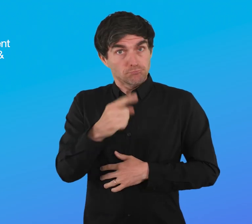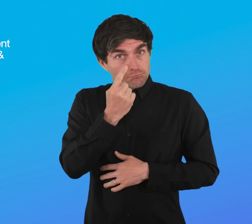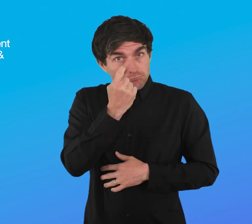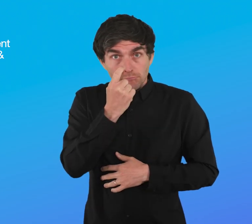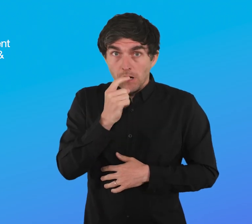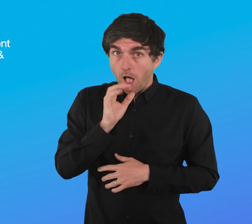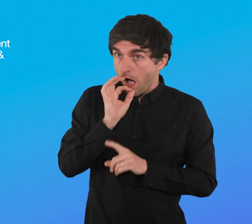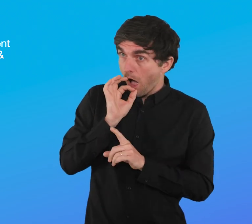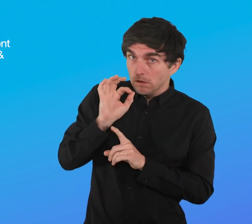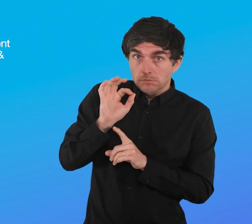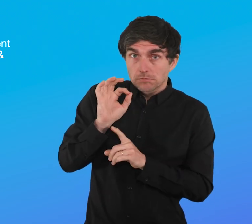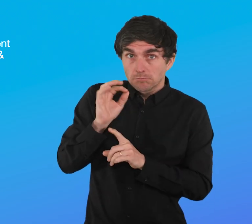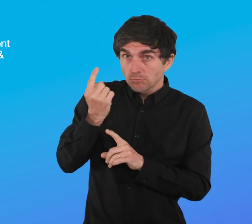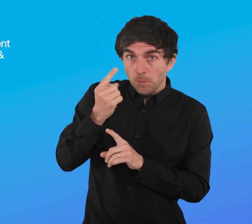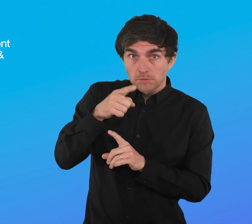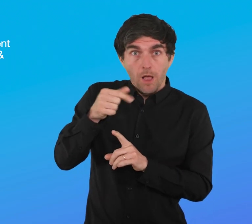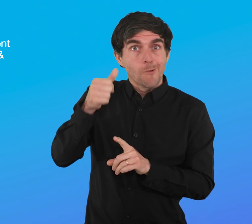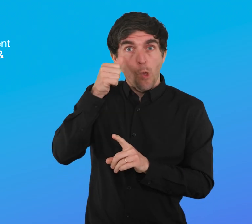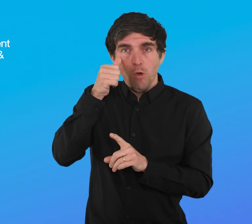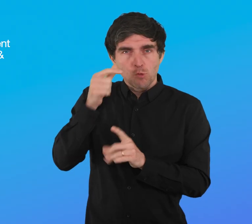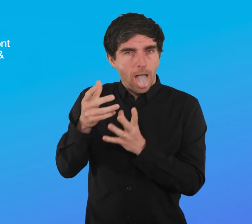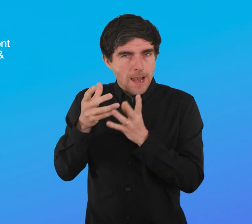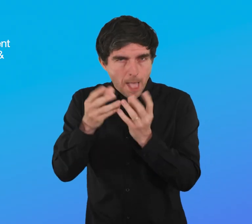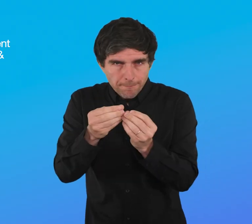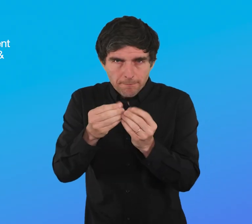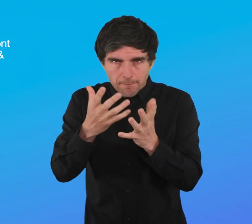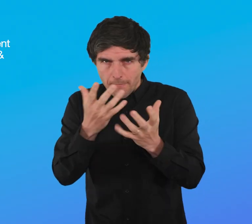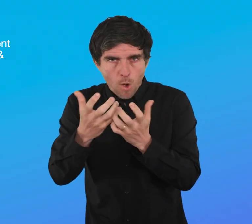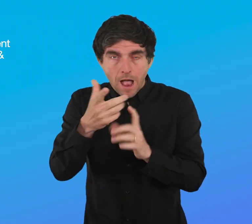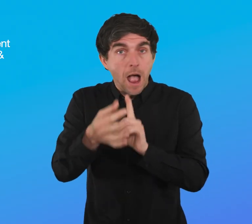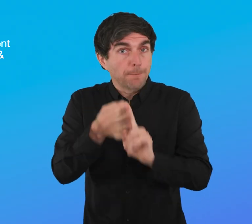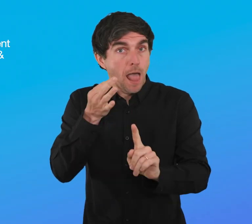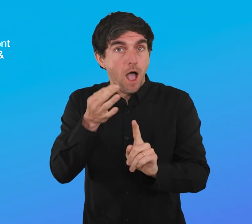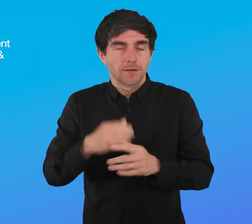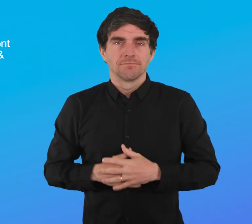You may want to ask someone you know to help you when you apply.